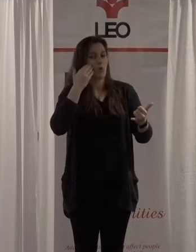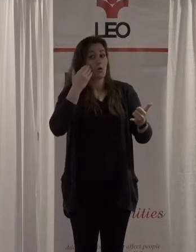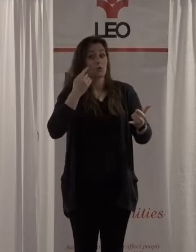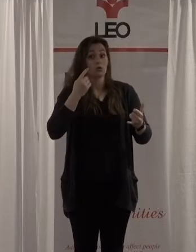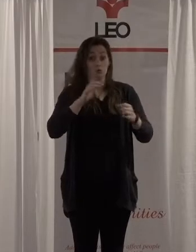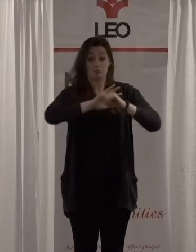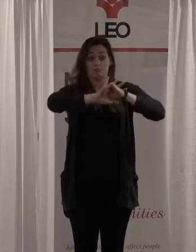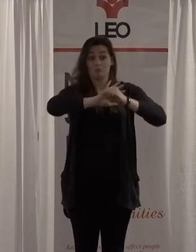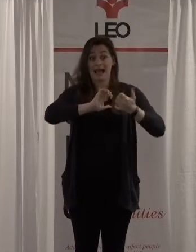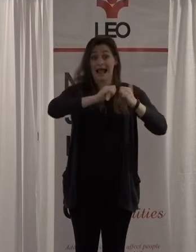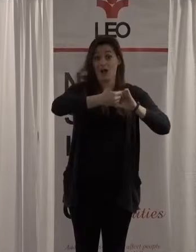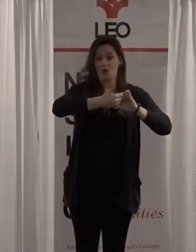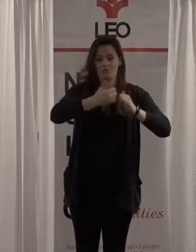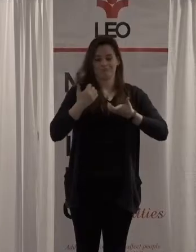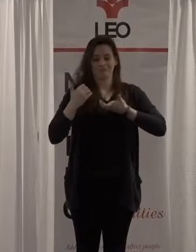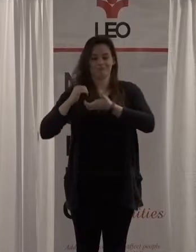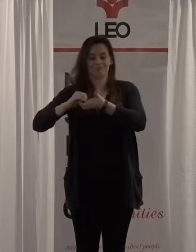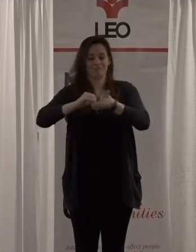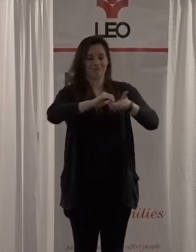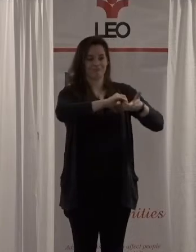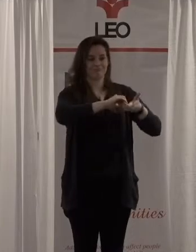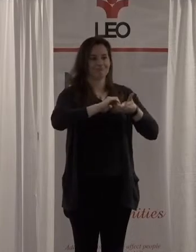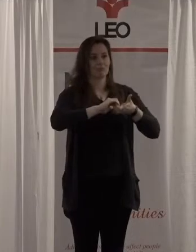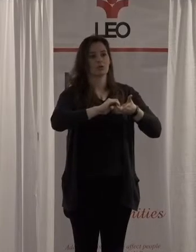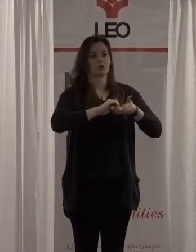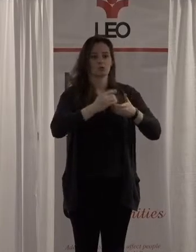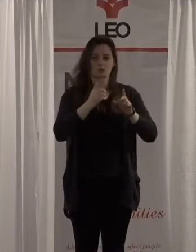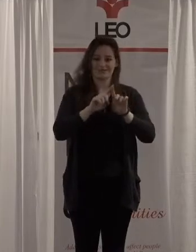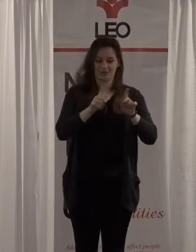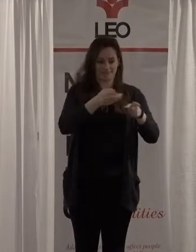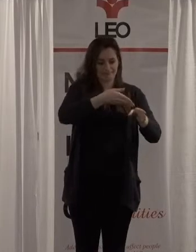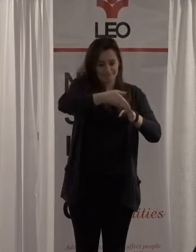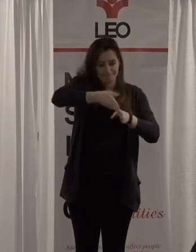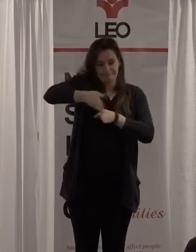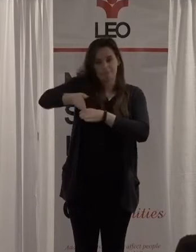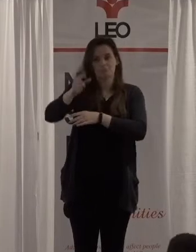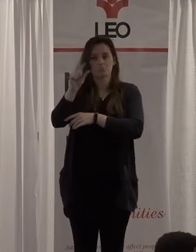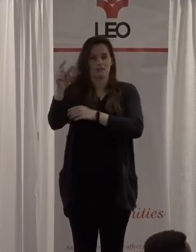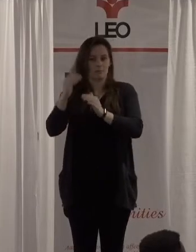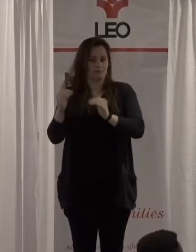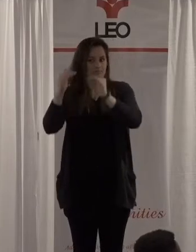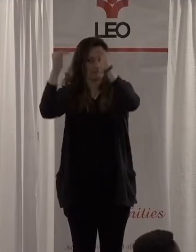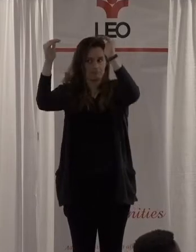AND ACROSS MULTI-LEVELS OF GOVERNMENTS TO ADDRESS THE SYSTEMIC ISSUES